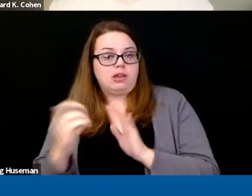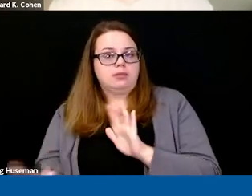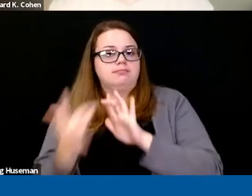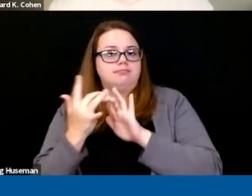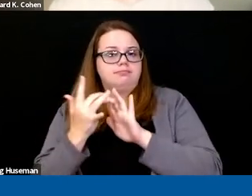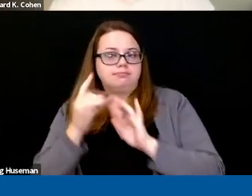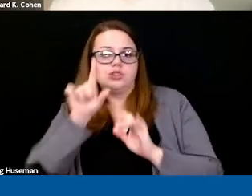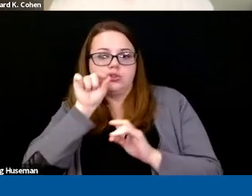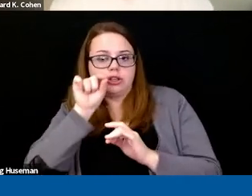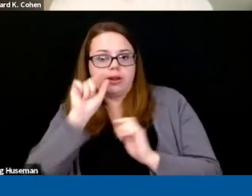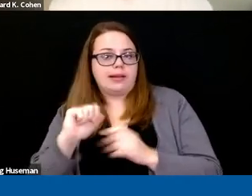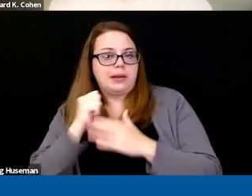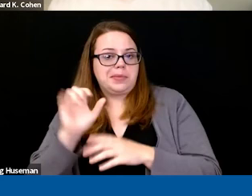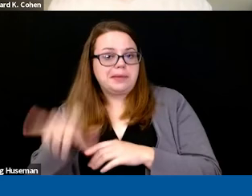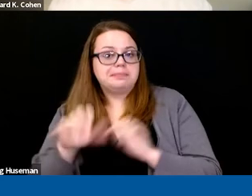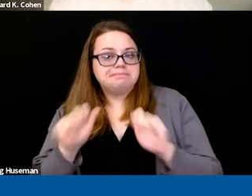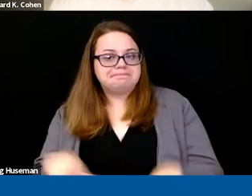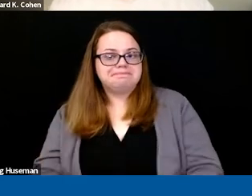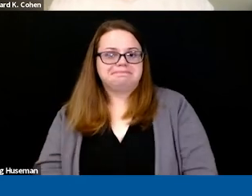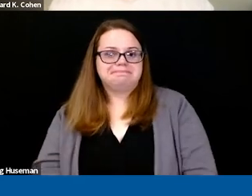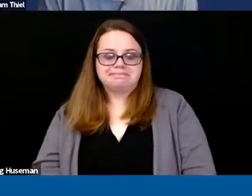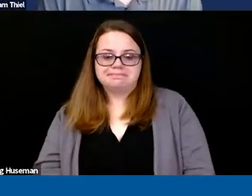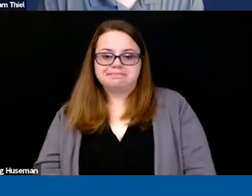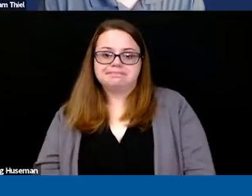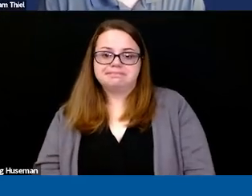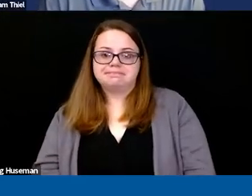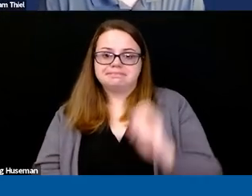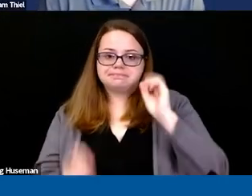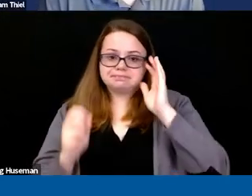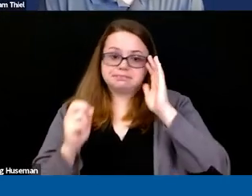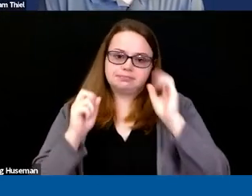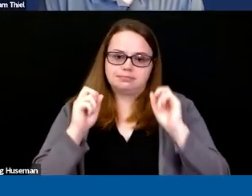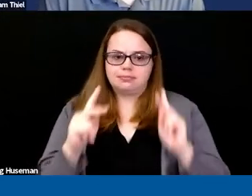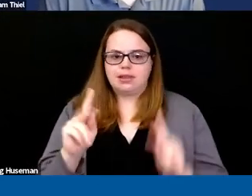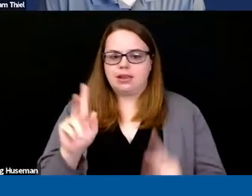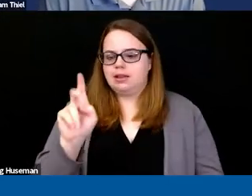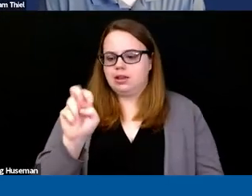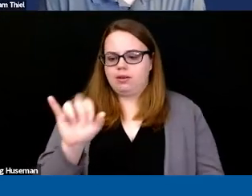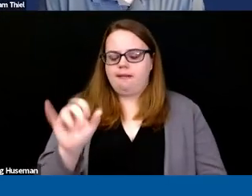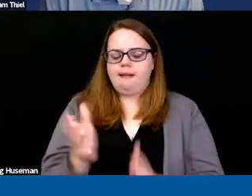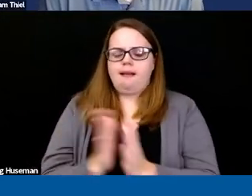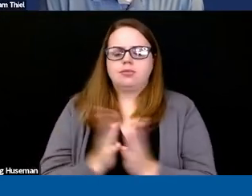and I could help you with that. Great. Carrie asks, "What is the most common mistake